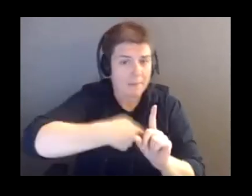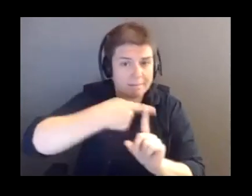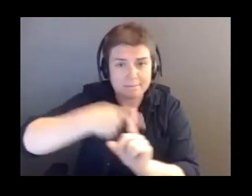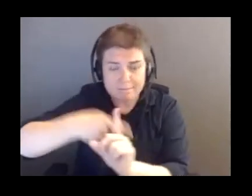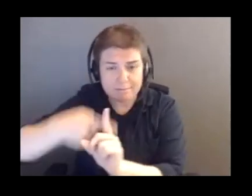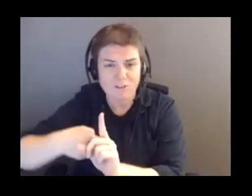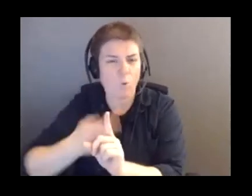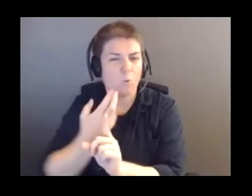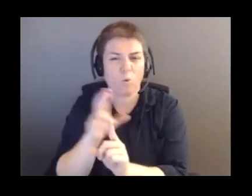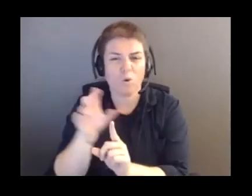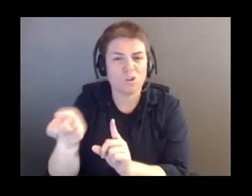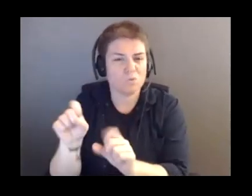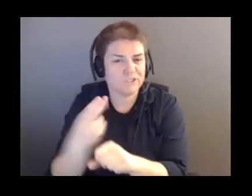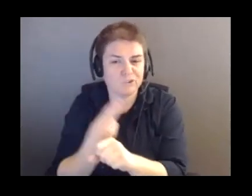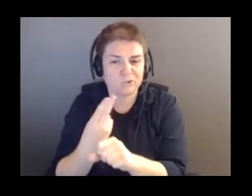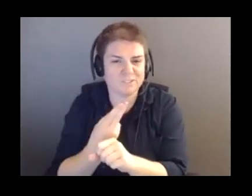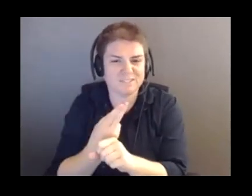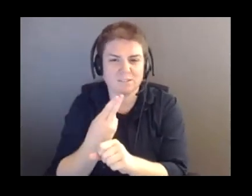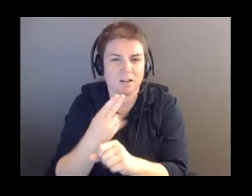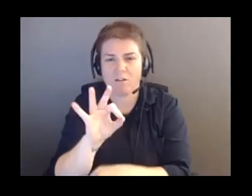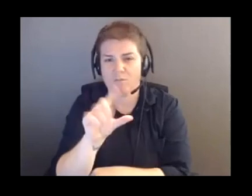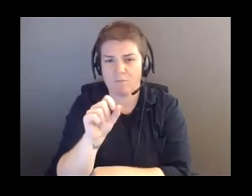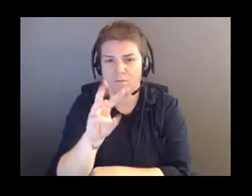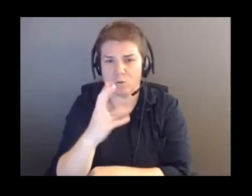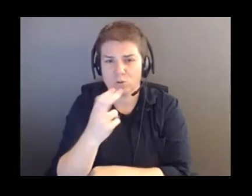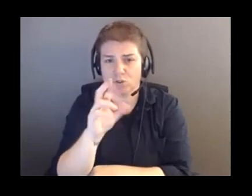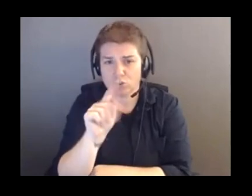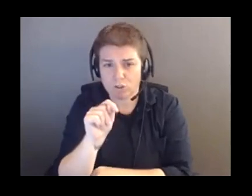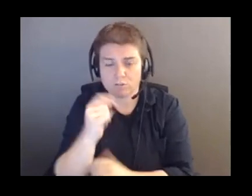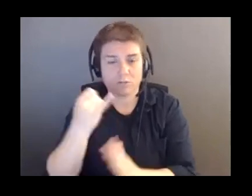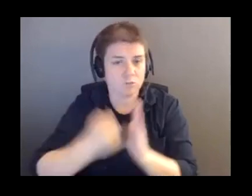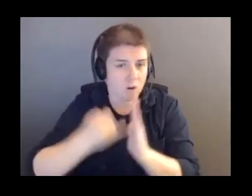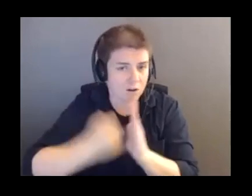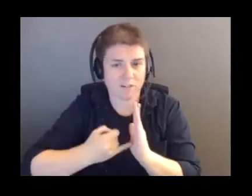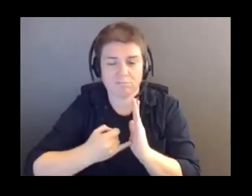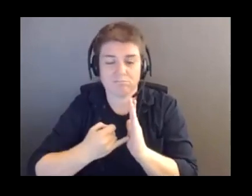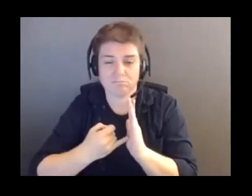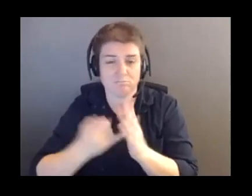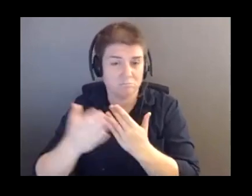some sort of flow lane chart or diagram. The most important thing here to consider is that